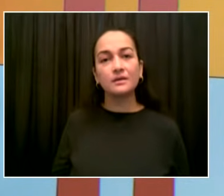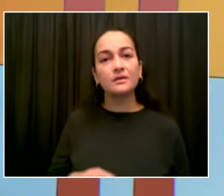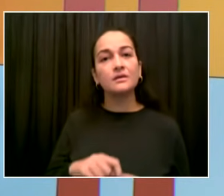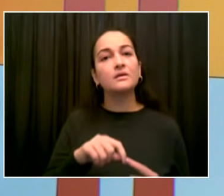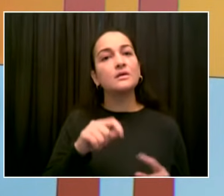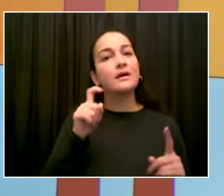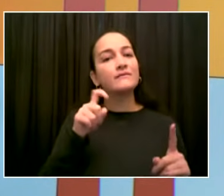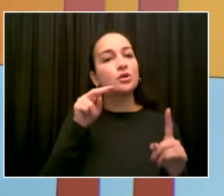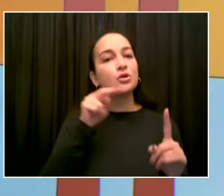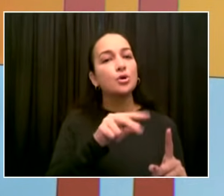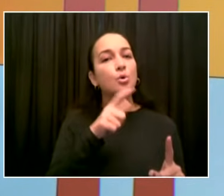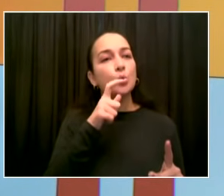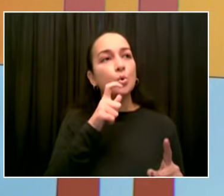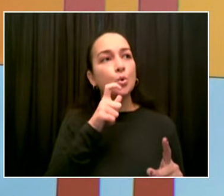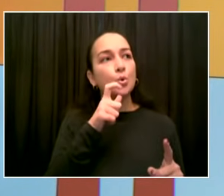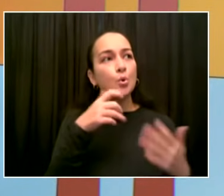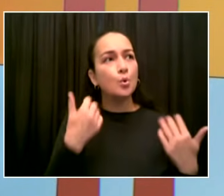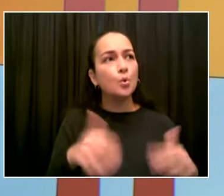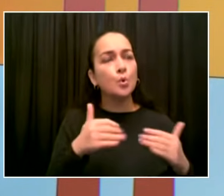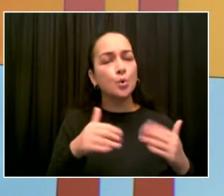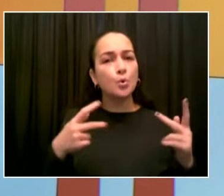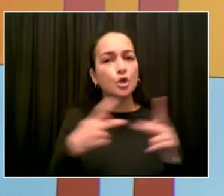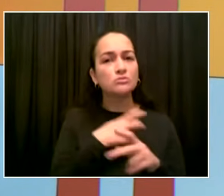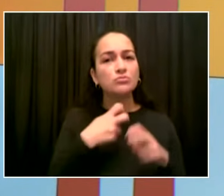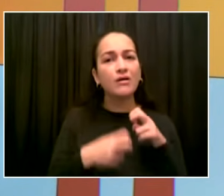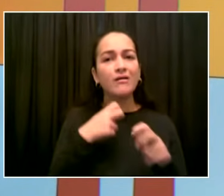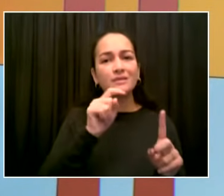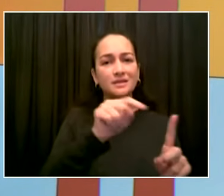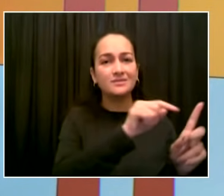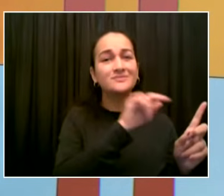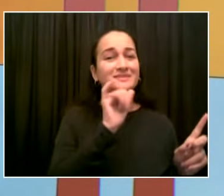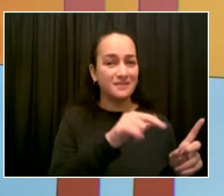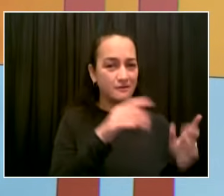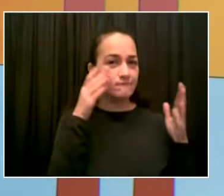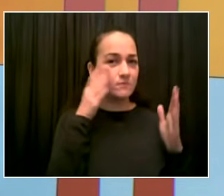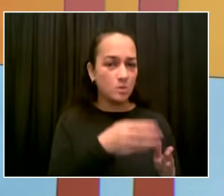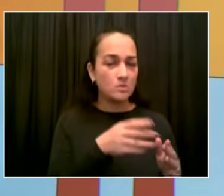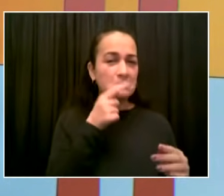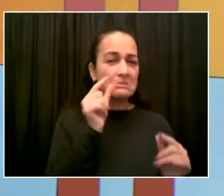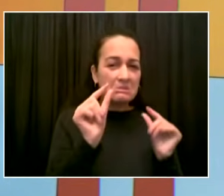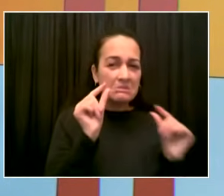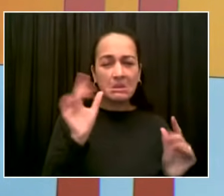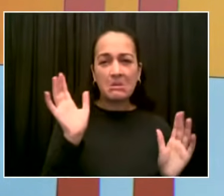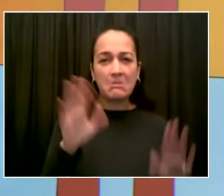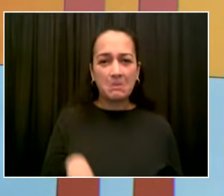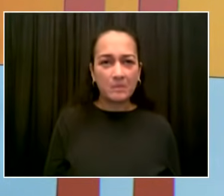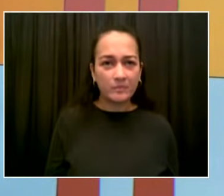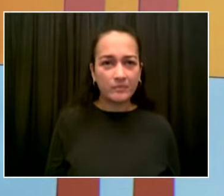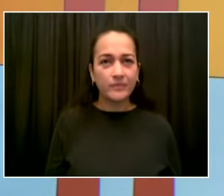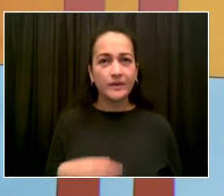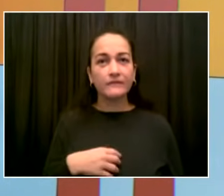OING WITH THE STATE OF NEW YORK,WH ERE THERE IS A POTENTIAL TO RELEASE